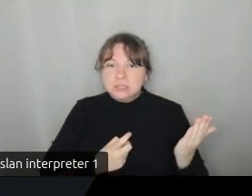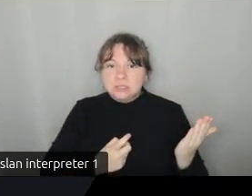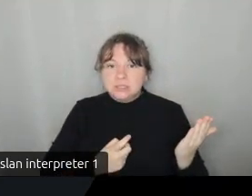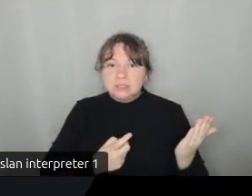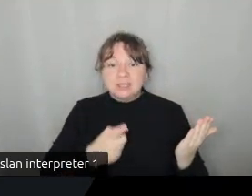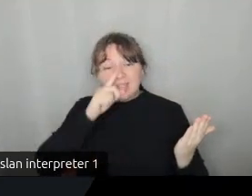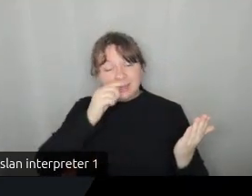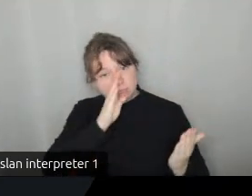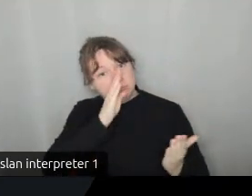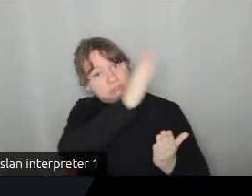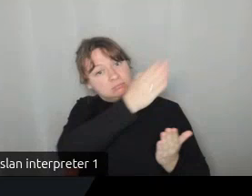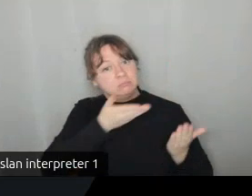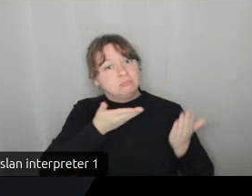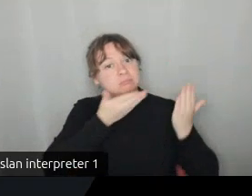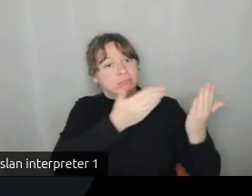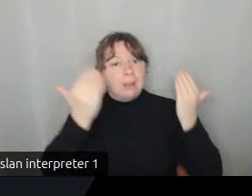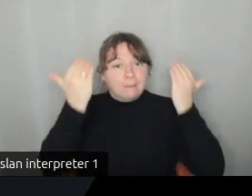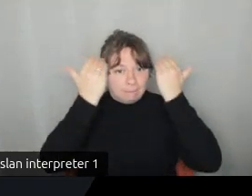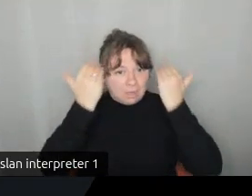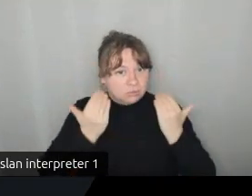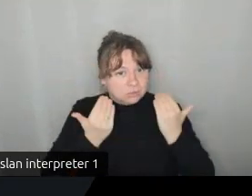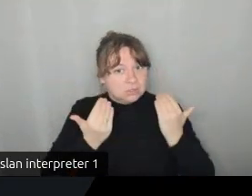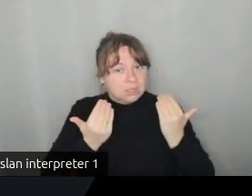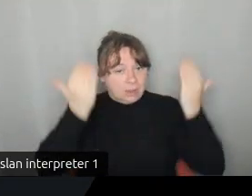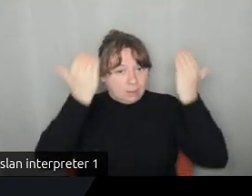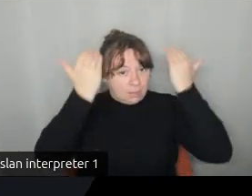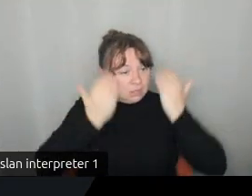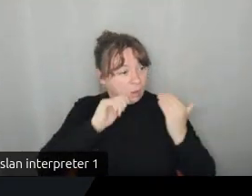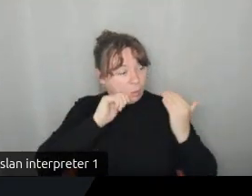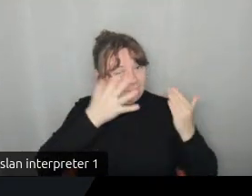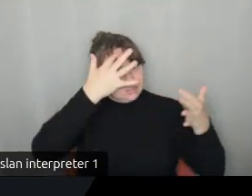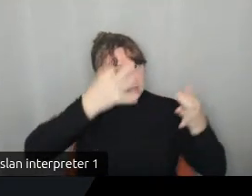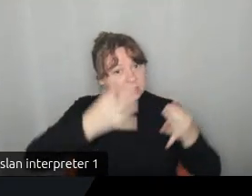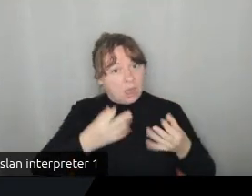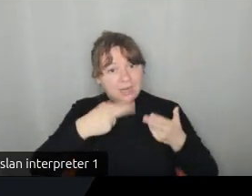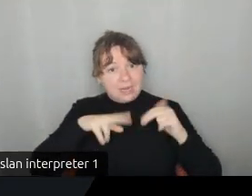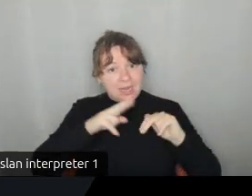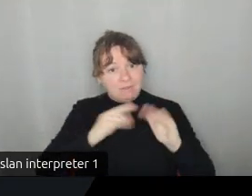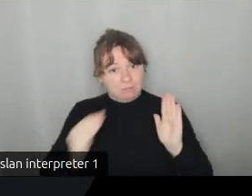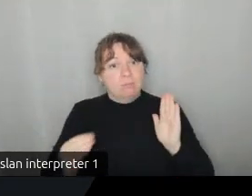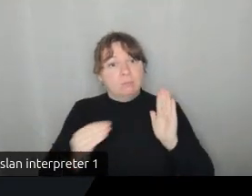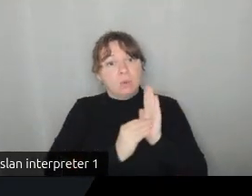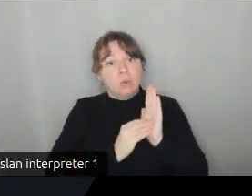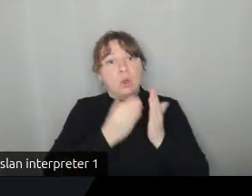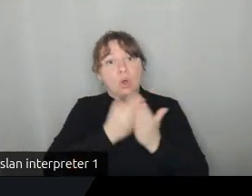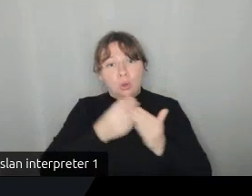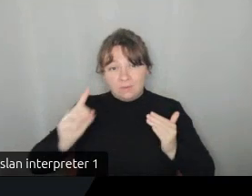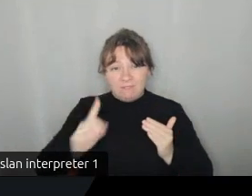a magistrate and they can assess whether to file or have it listed on that first Monday morning.